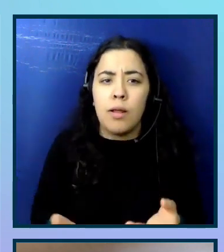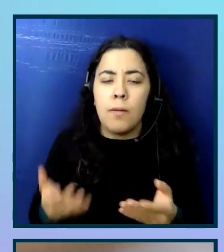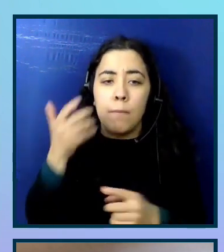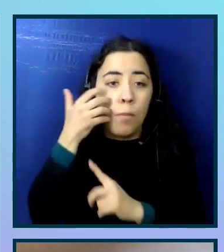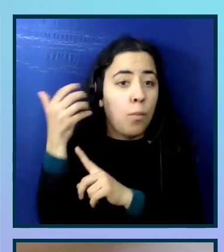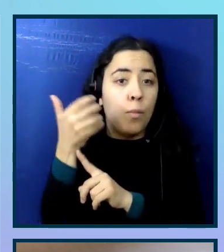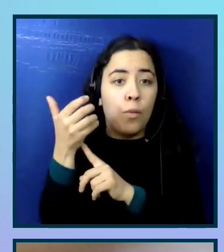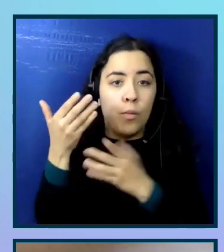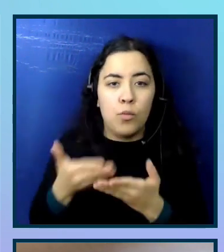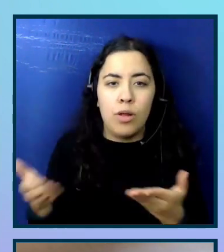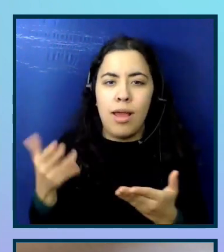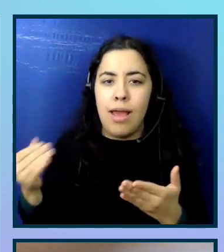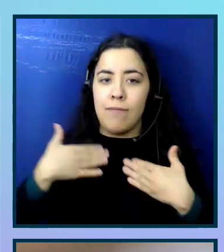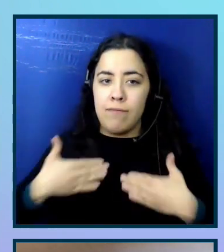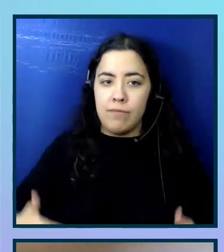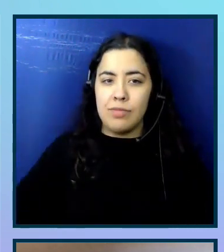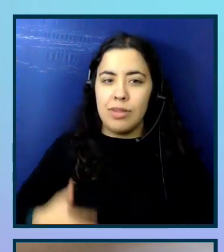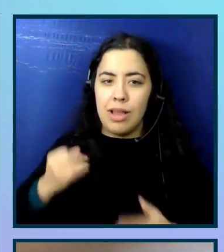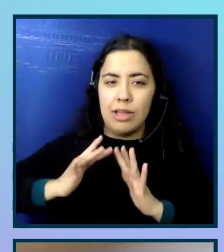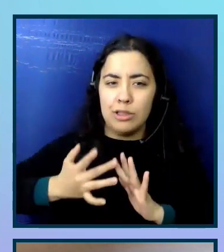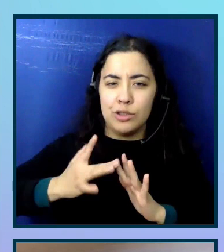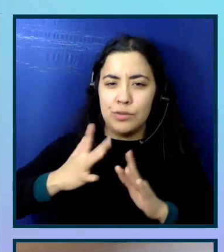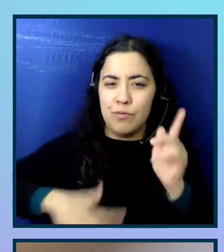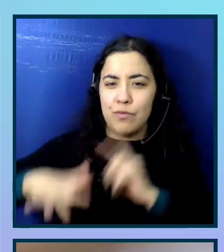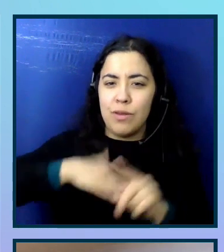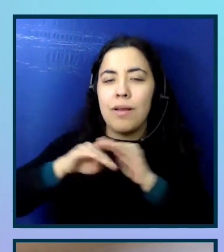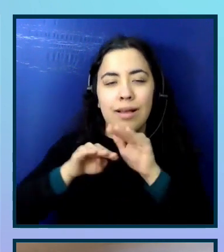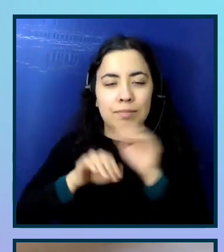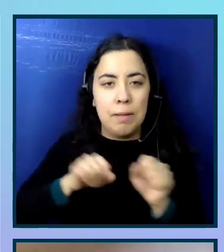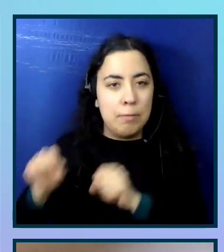as well as physical and digital environments accessible.